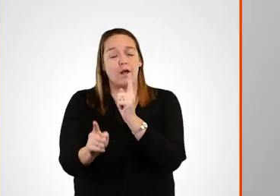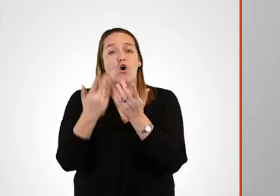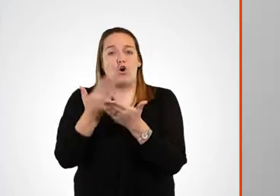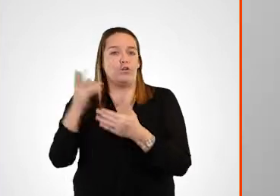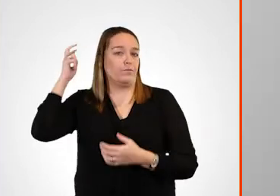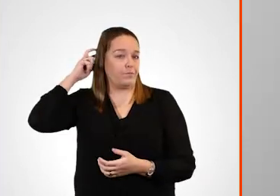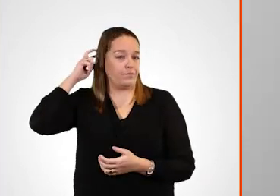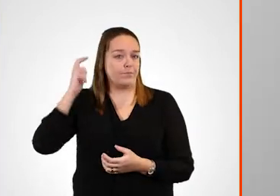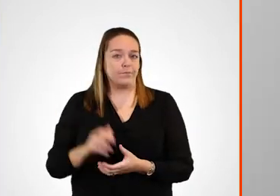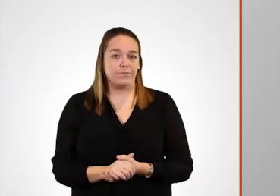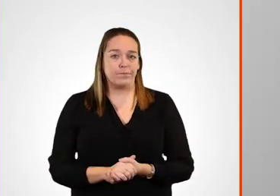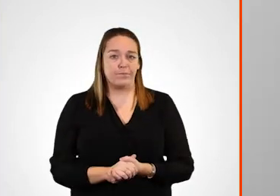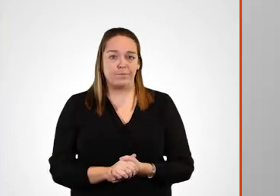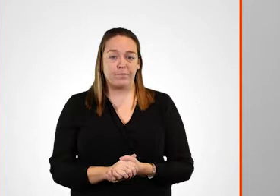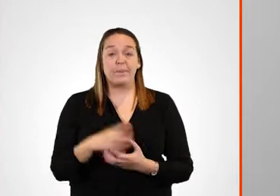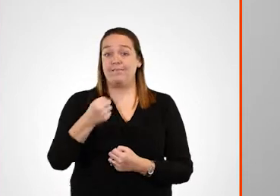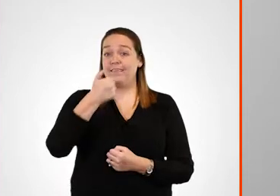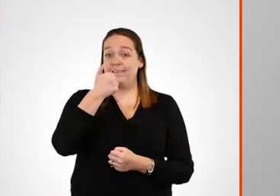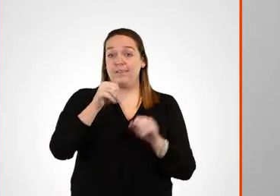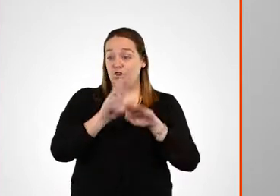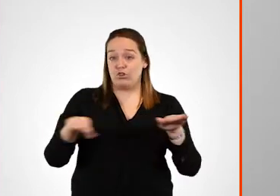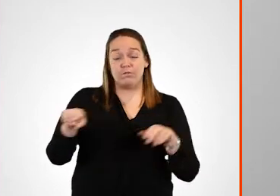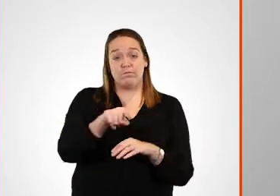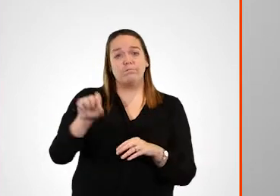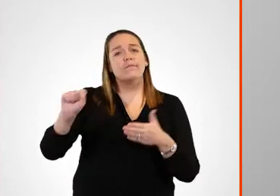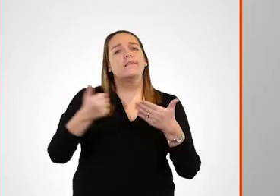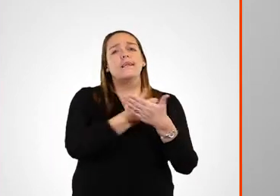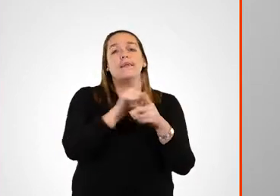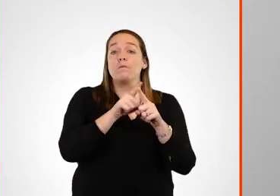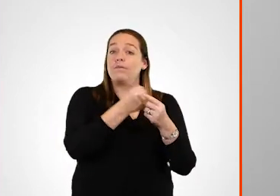And we included six children who were typically developing and